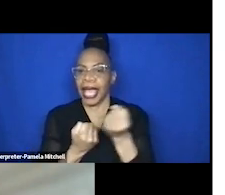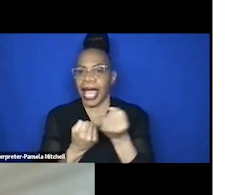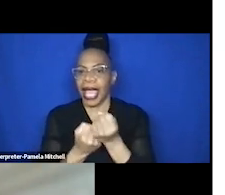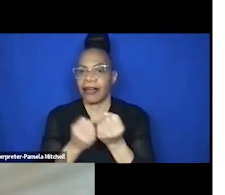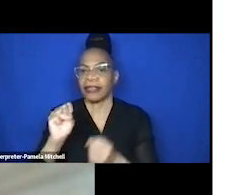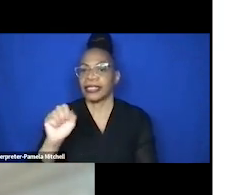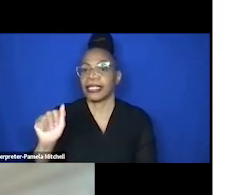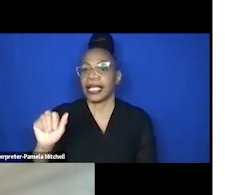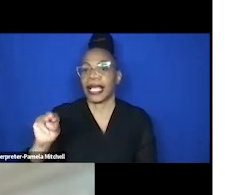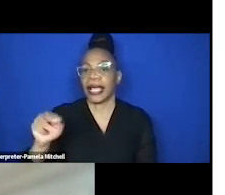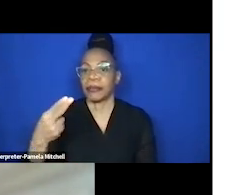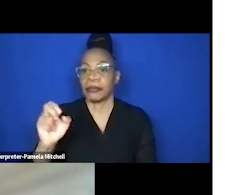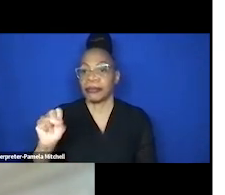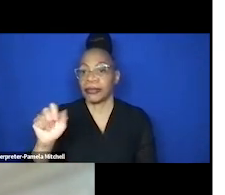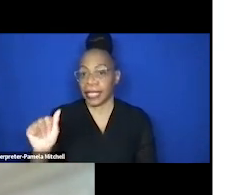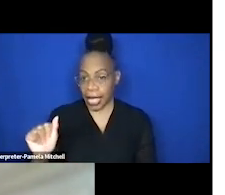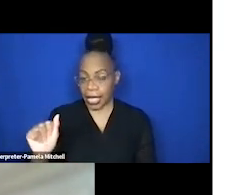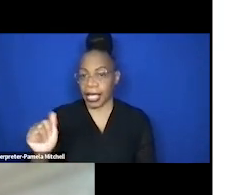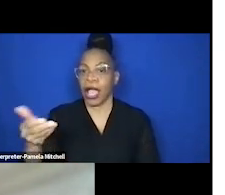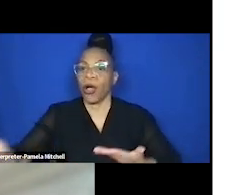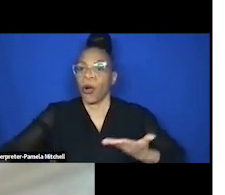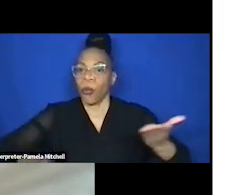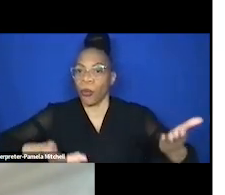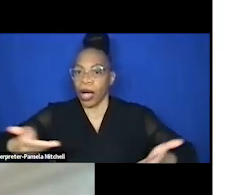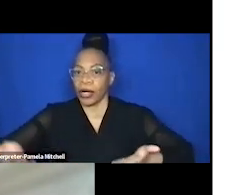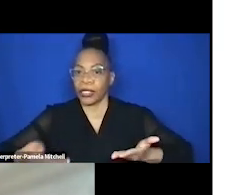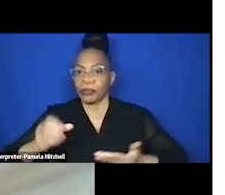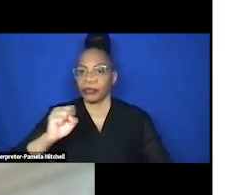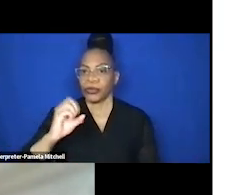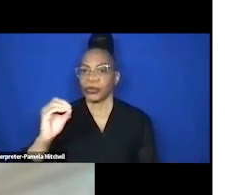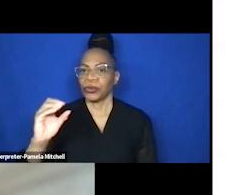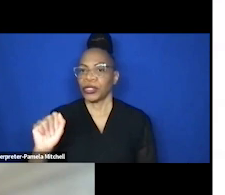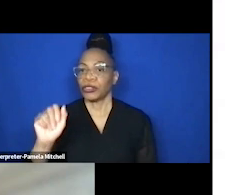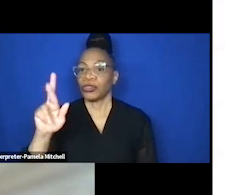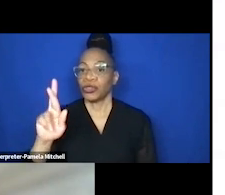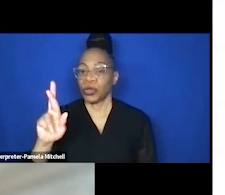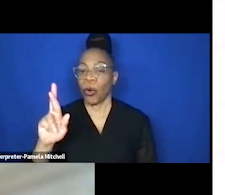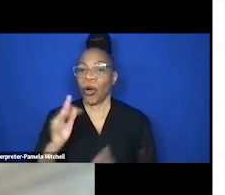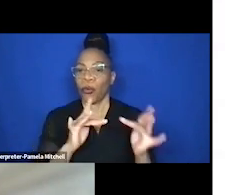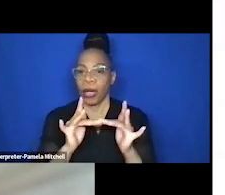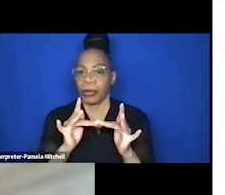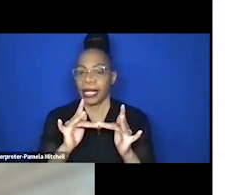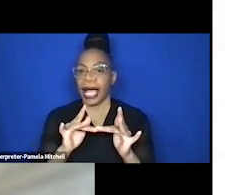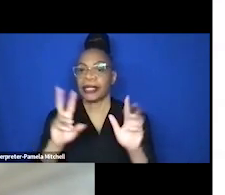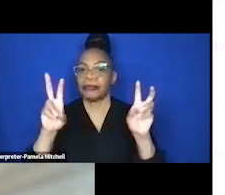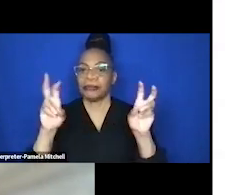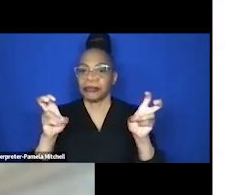also known as SAMHSA, I welcome you all to this SOAR webinar, titled "SOAR and HUD Continuum of Care: